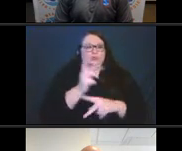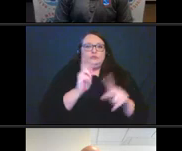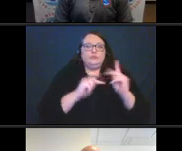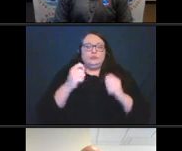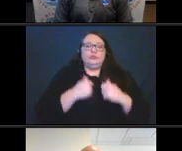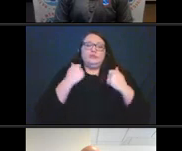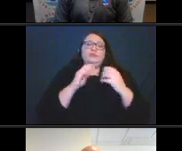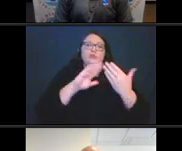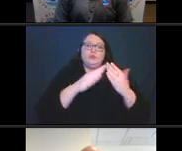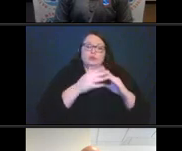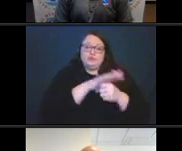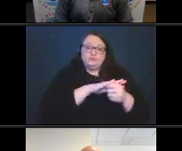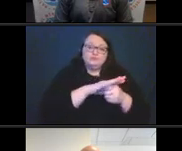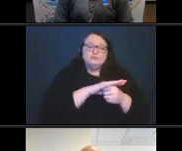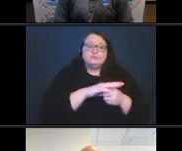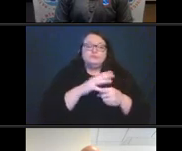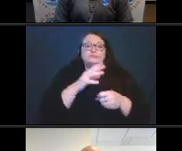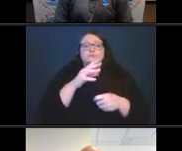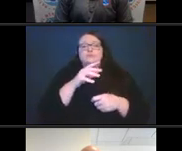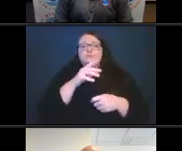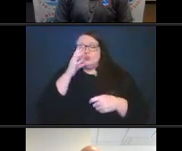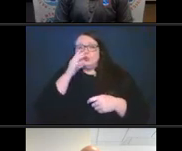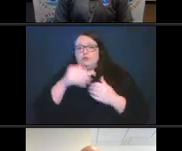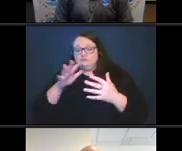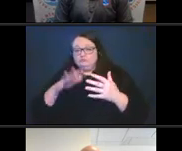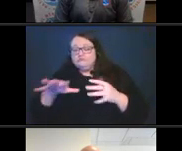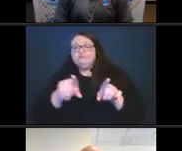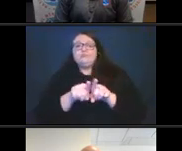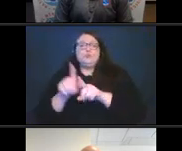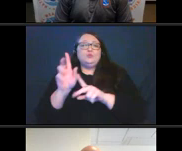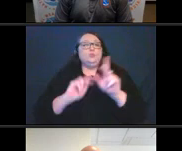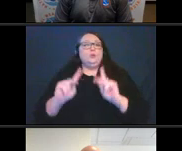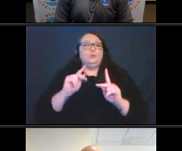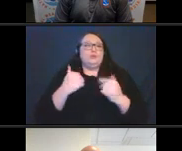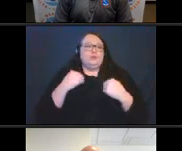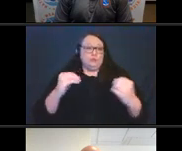neighborhoods, as well as people experiencing homelessness and people who are pregnant,